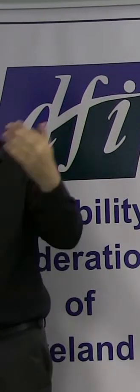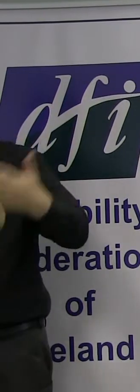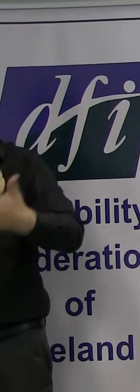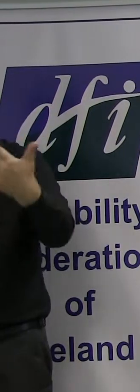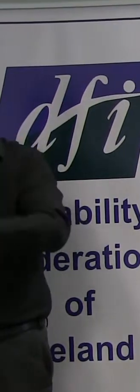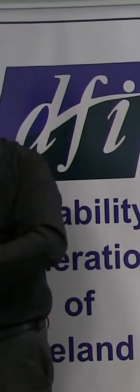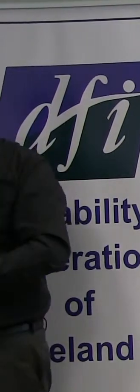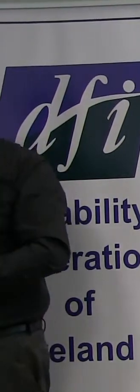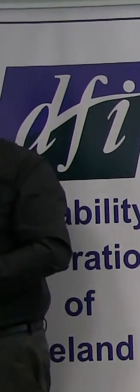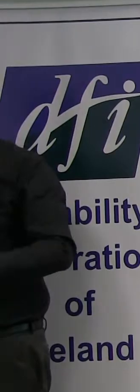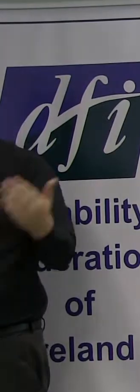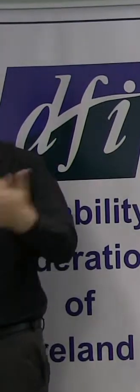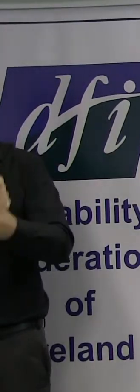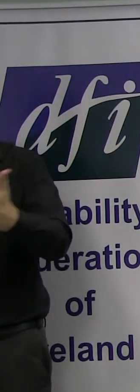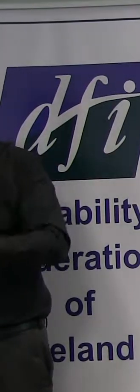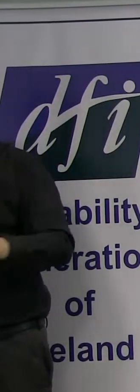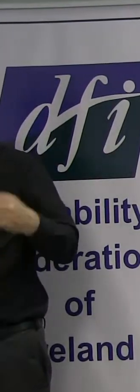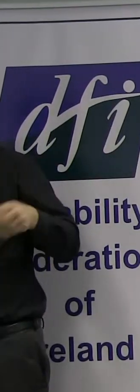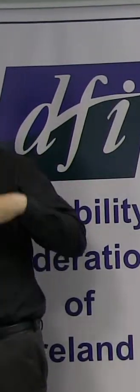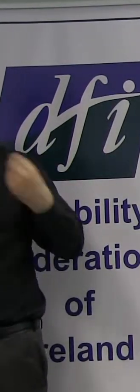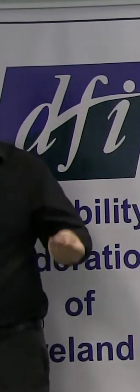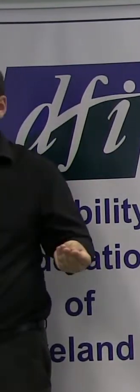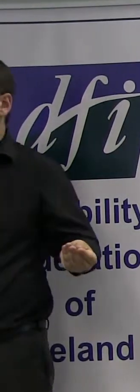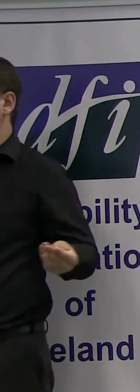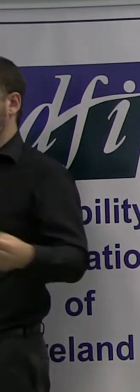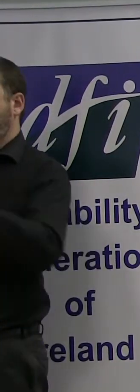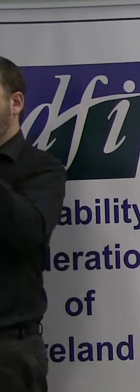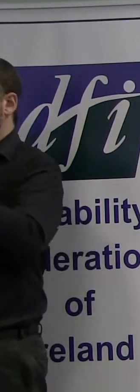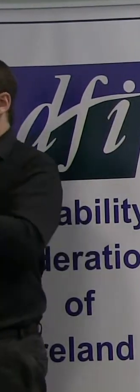people who walk into it and go look, the state is not doing this there is no need for a